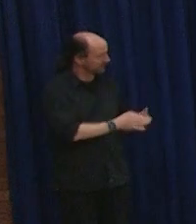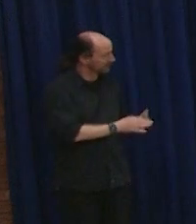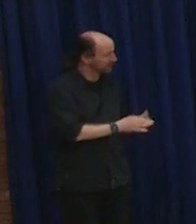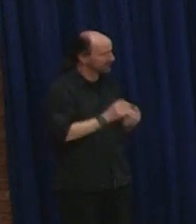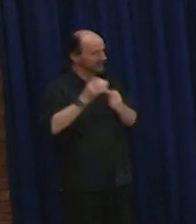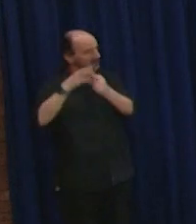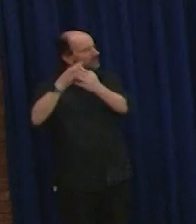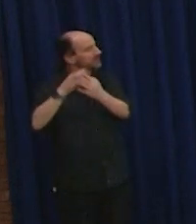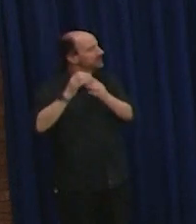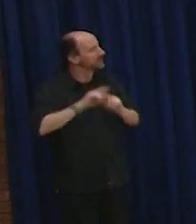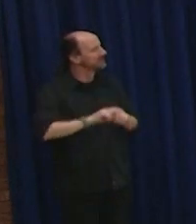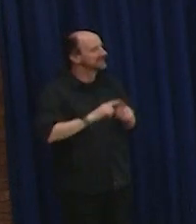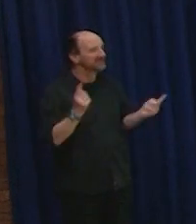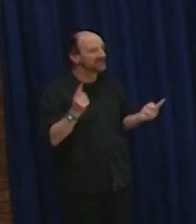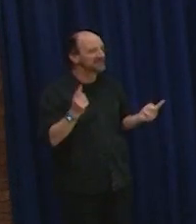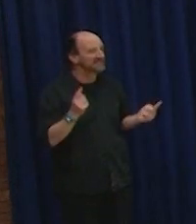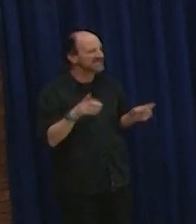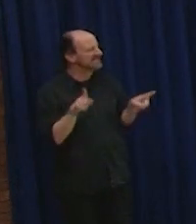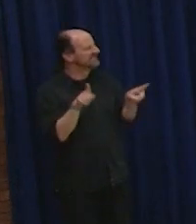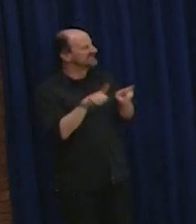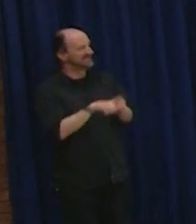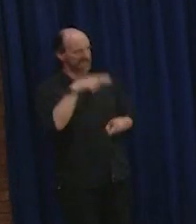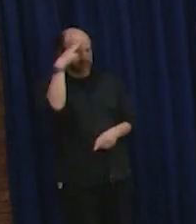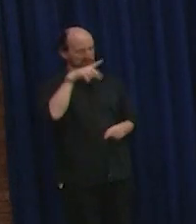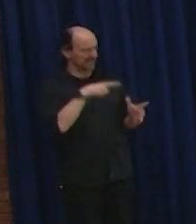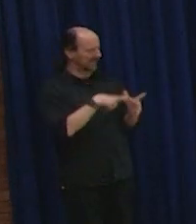that's the problem with the name because it's still got the H in it, is that they're not going